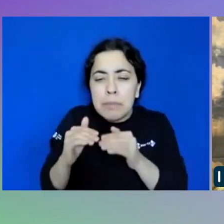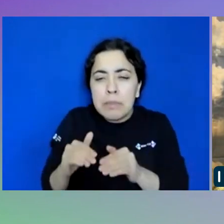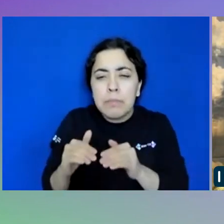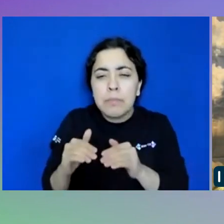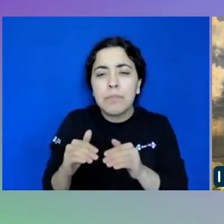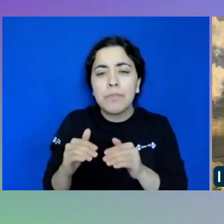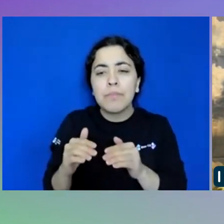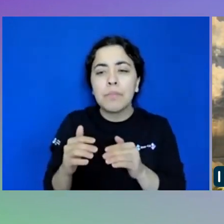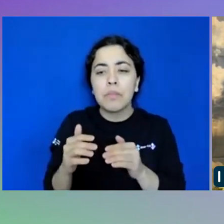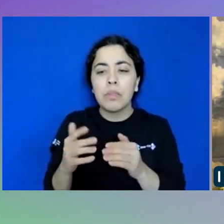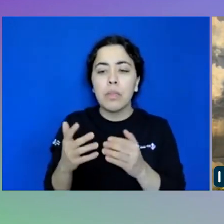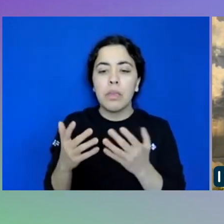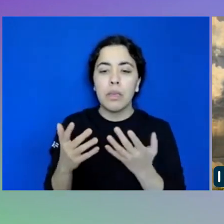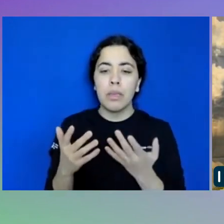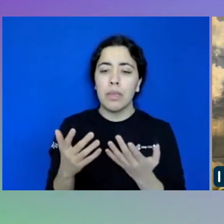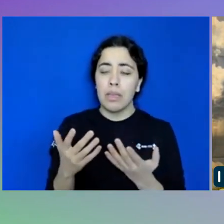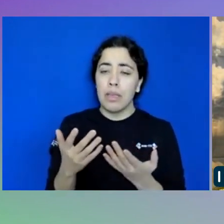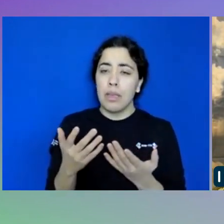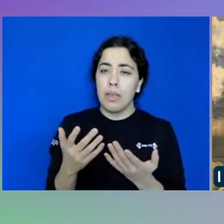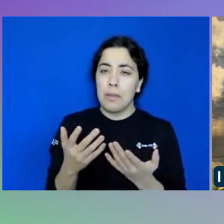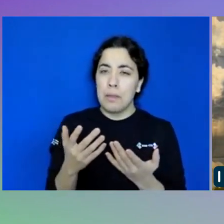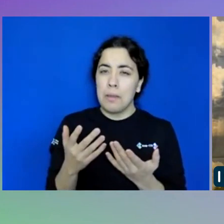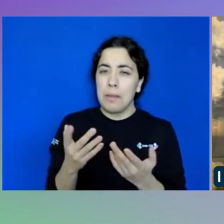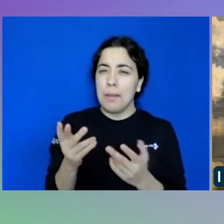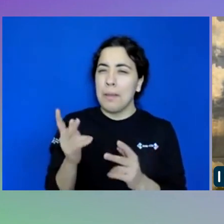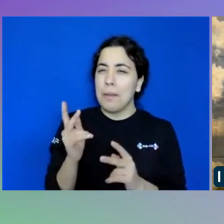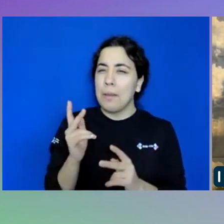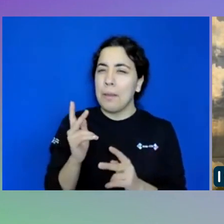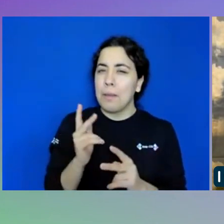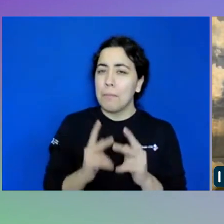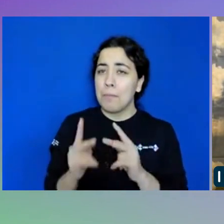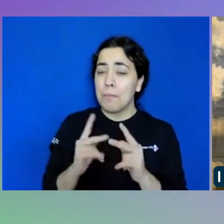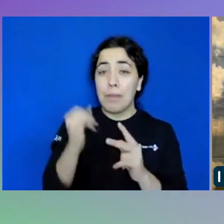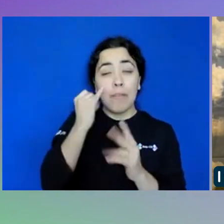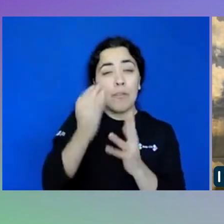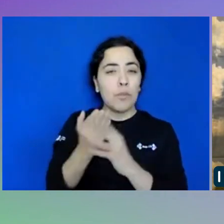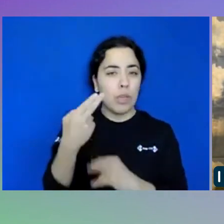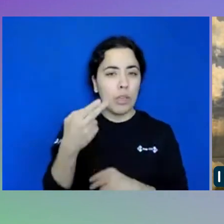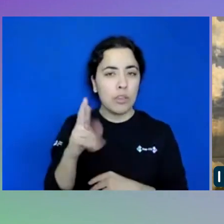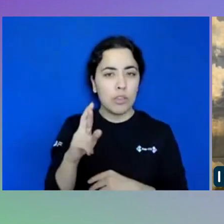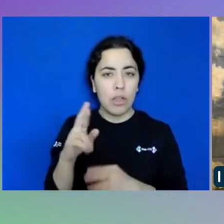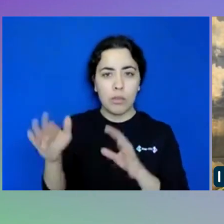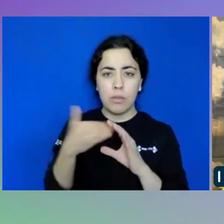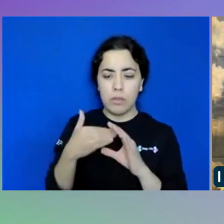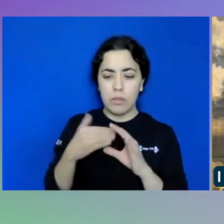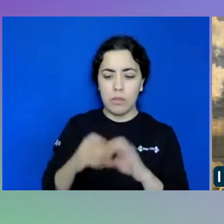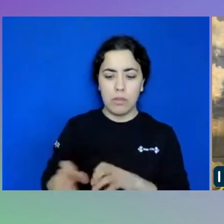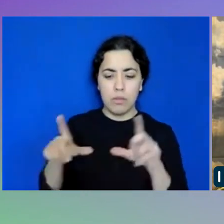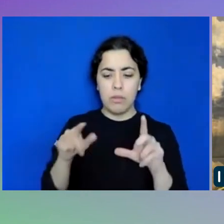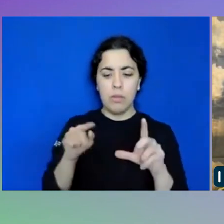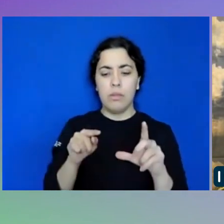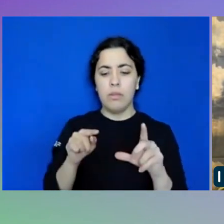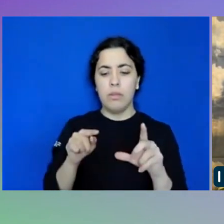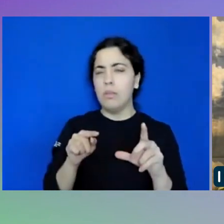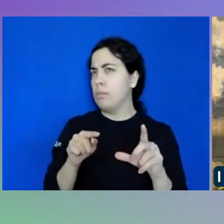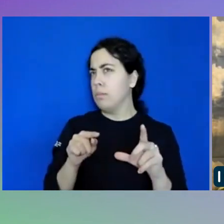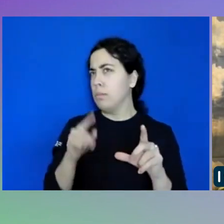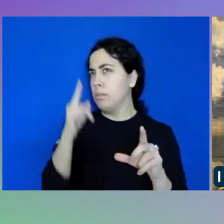people to trust that you are not tracking this data. I think also not inquiring what the